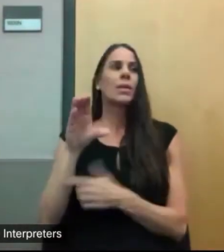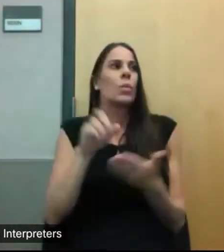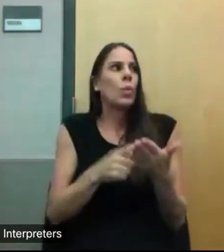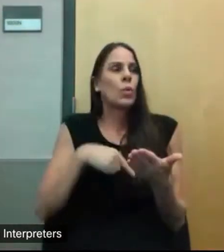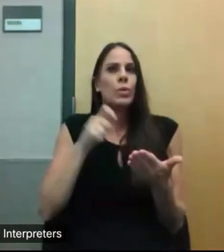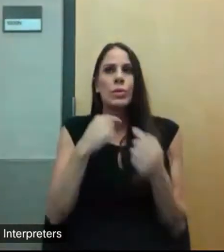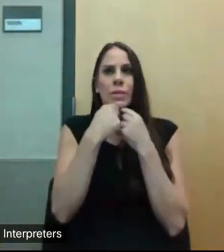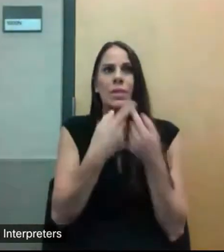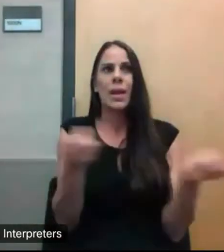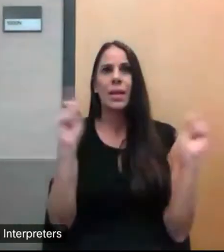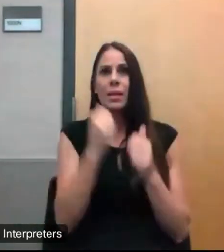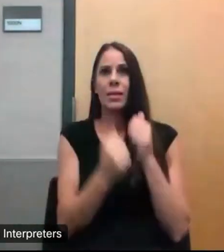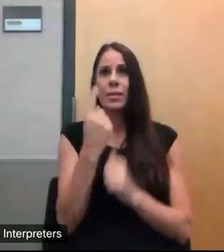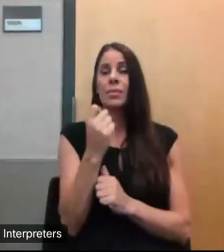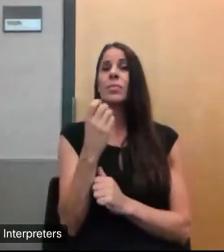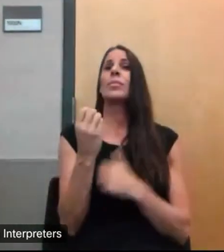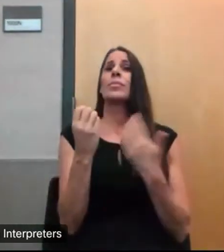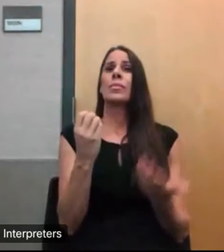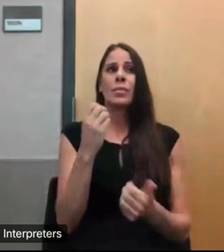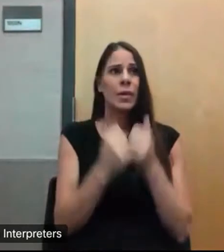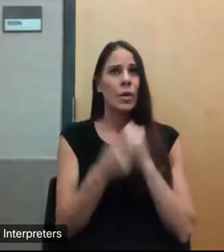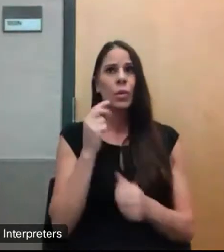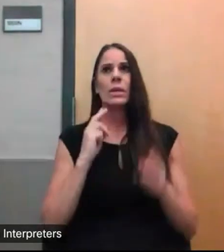And so, you know, and again, everybody was kind of scrambling there at the beginning,